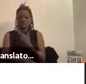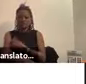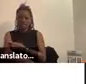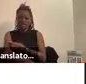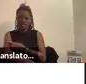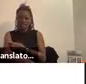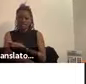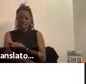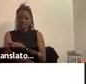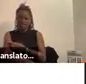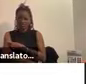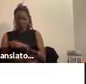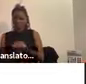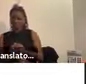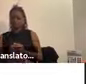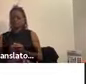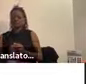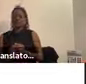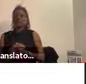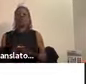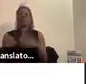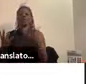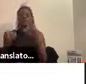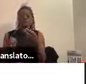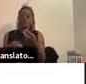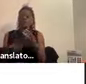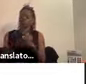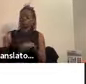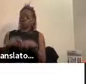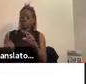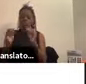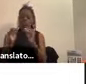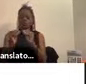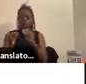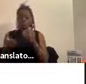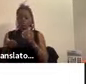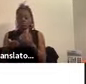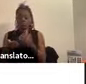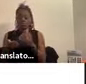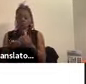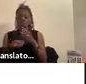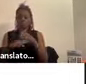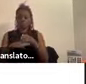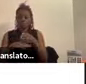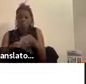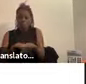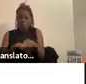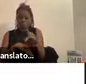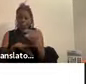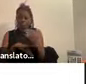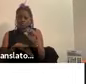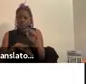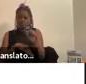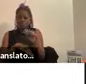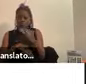So we wanted to look a little bit more closely at the post vaccination cases that we have seen in our county.